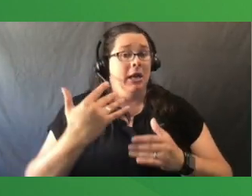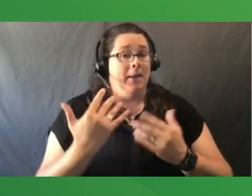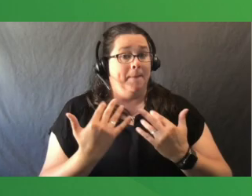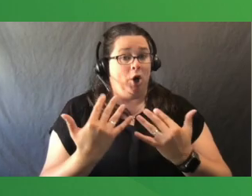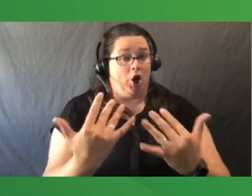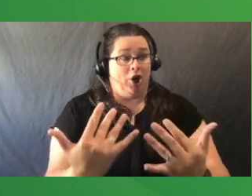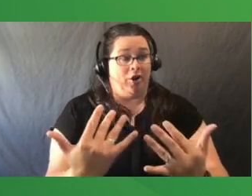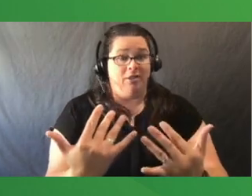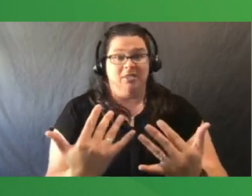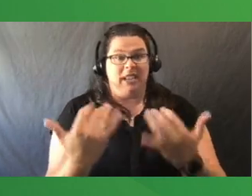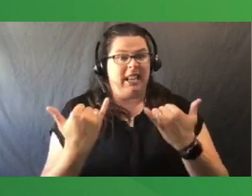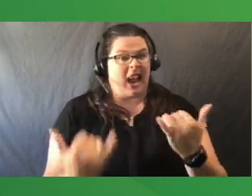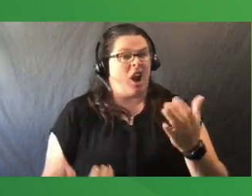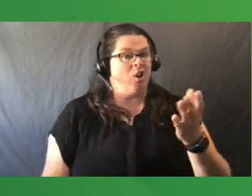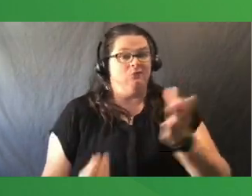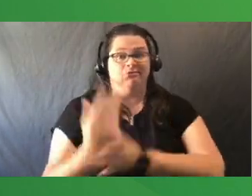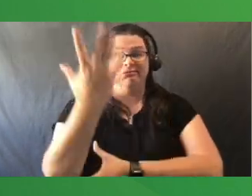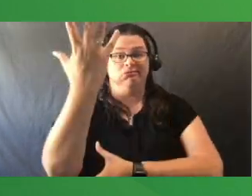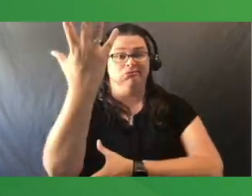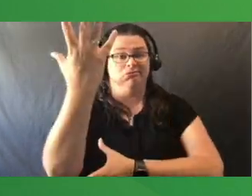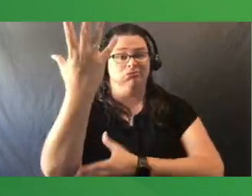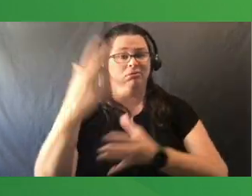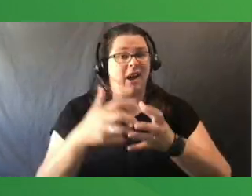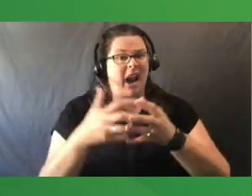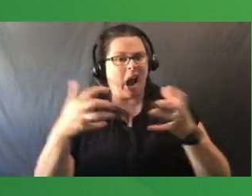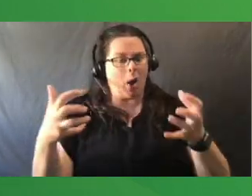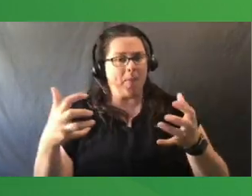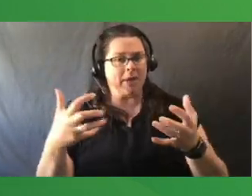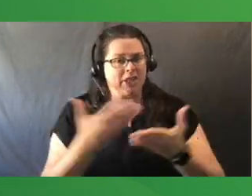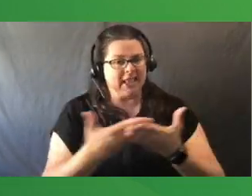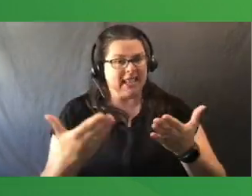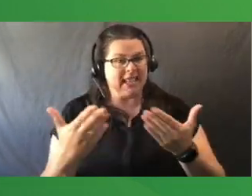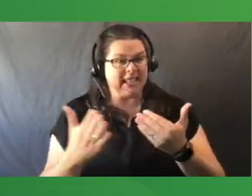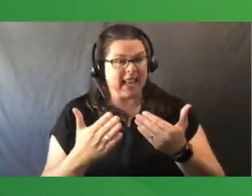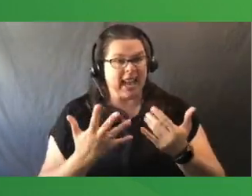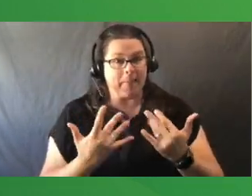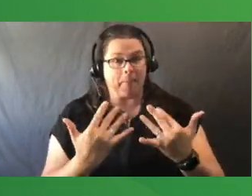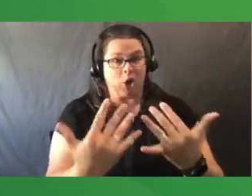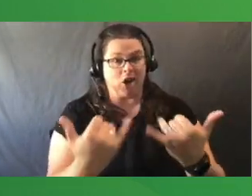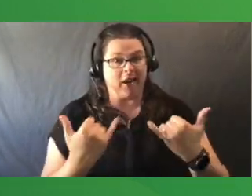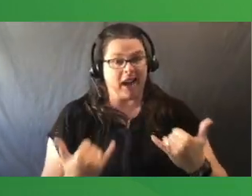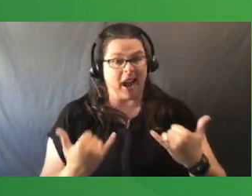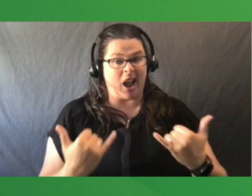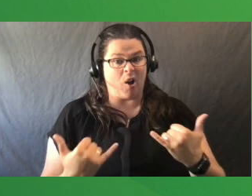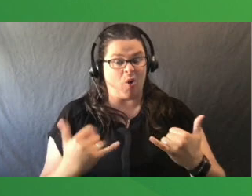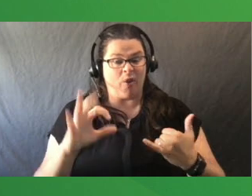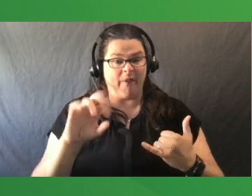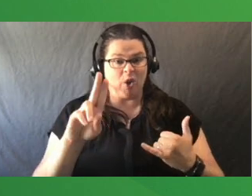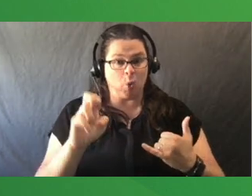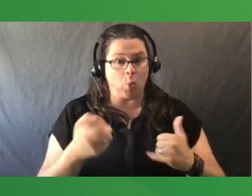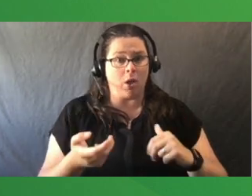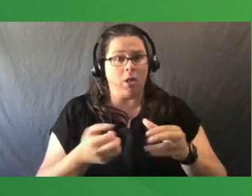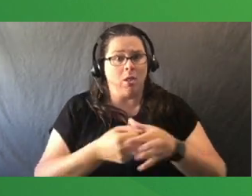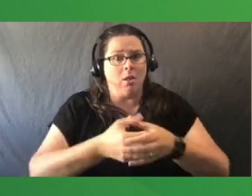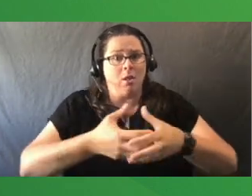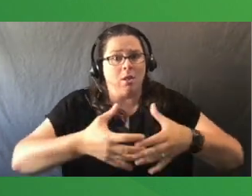did. The amount of combustible fuel in the forests just kept on growing.